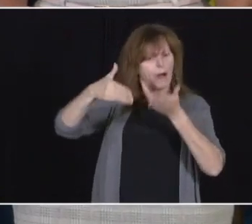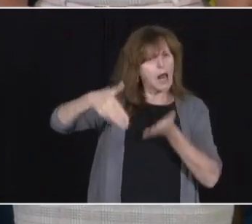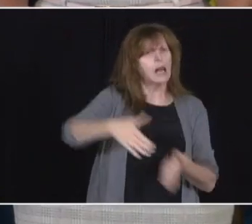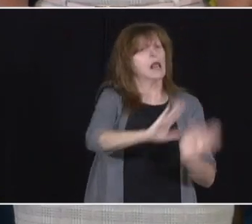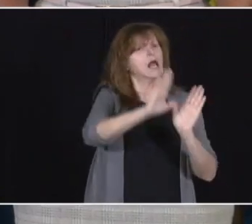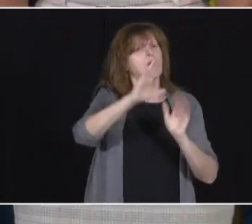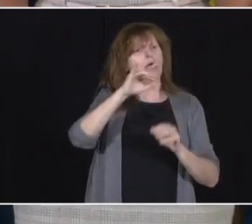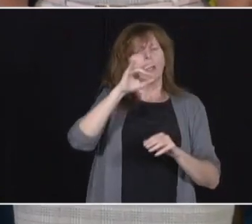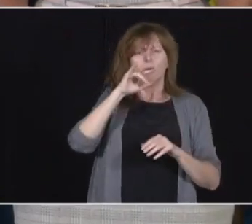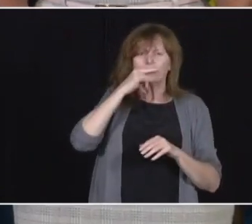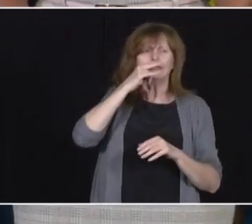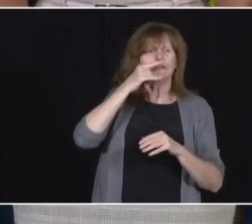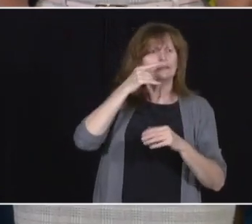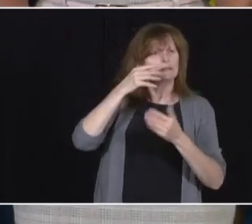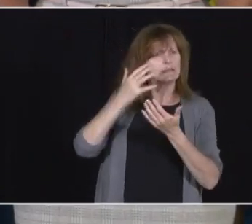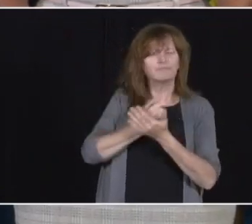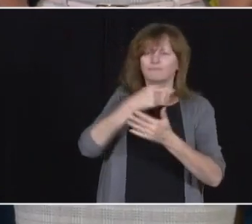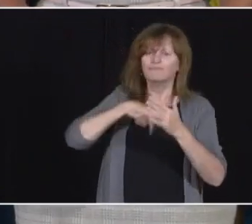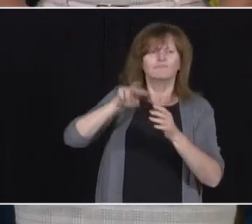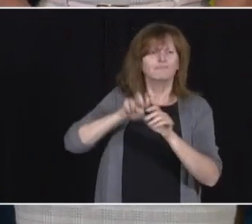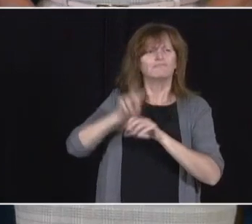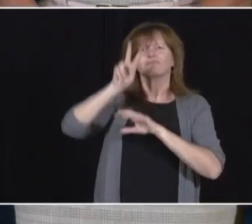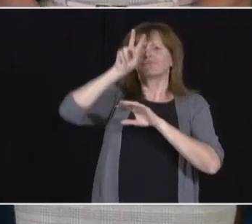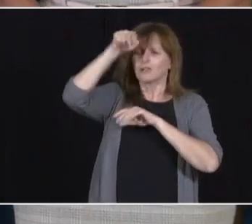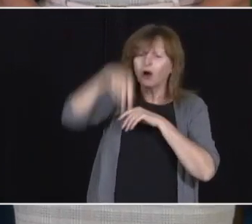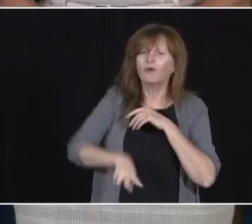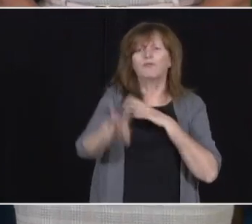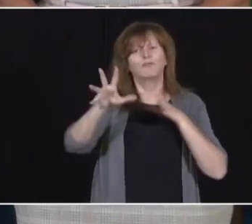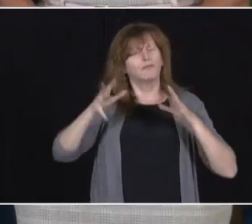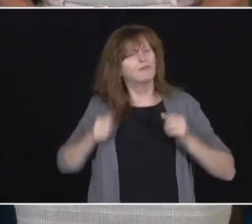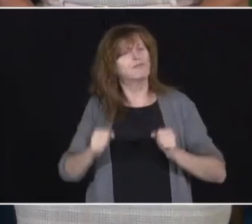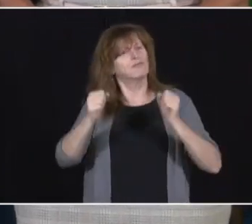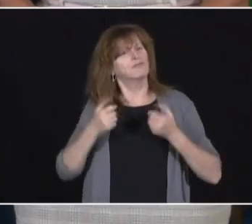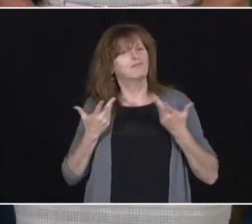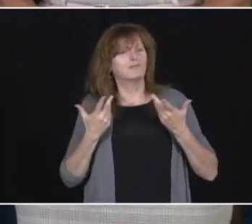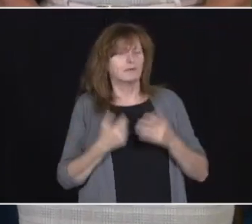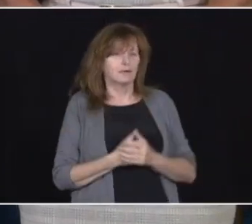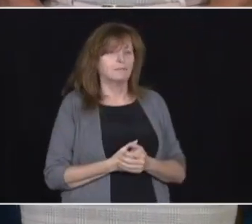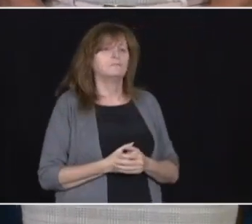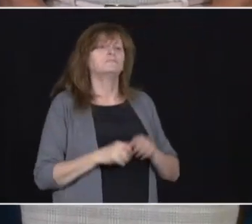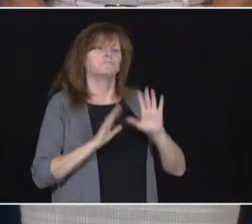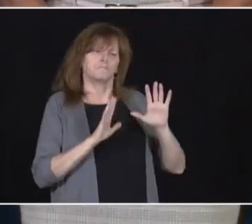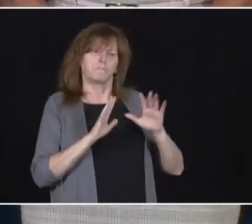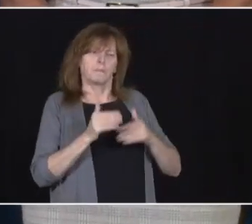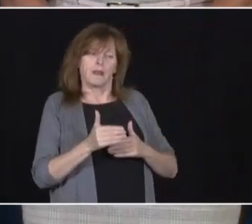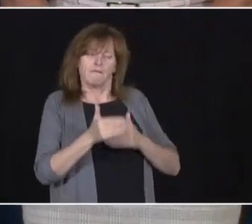start enjoying those equipment. When can kids get onto a playground? I think we had stage III, phase 3 per se,